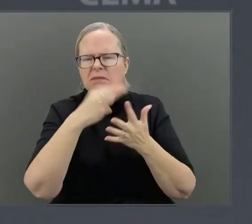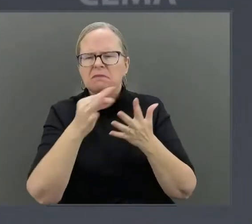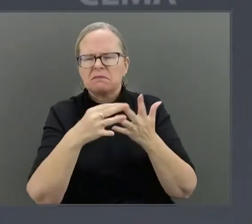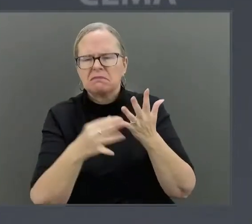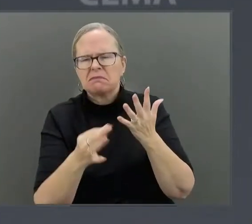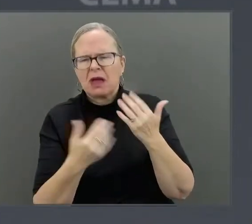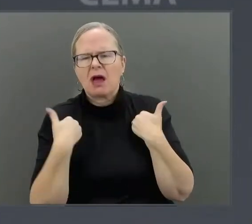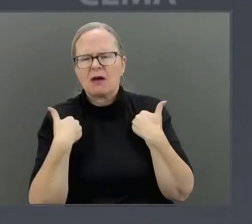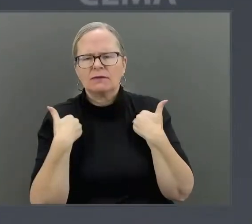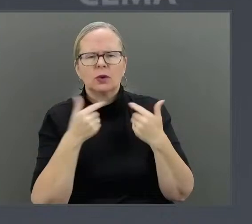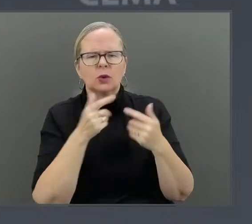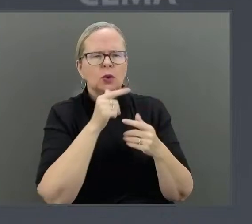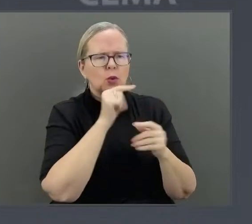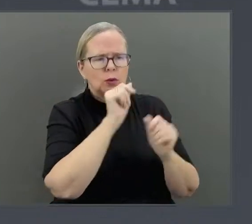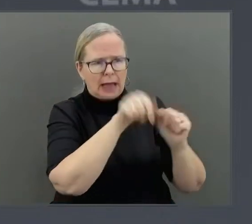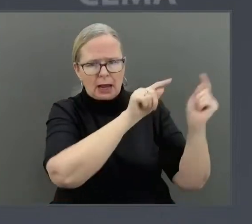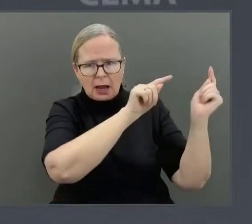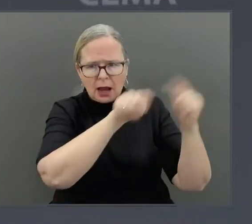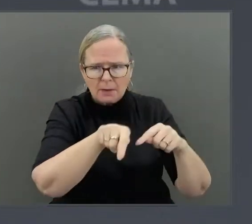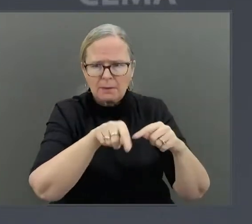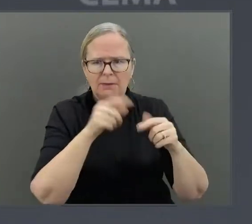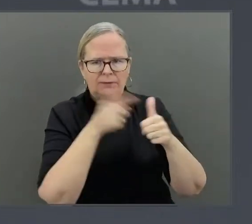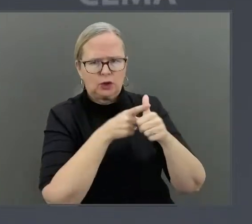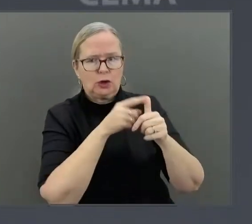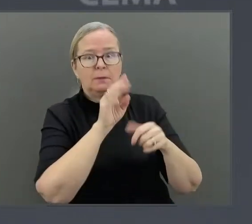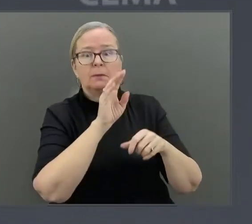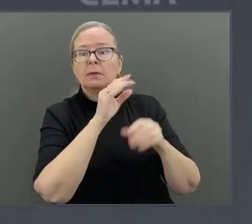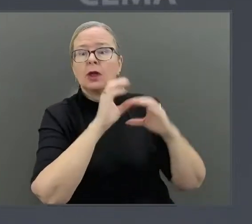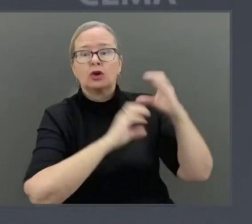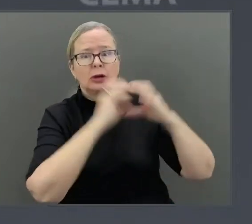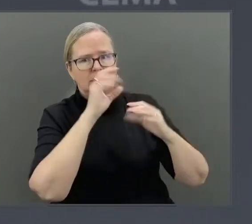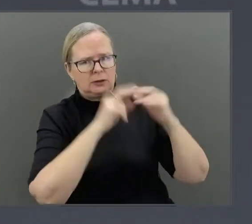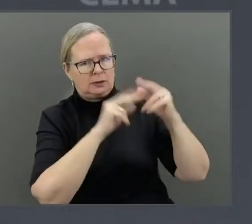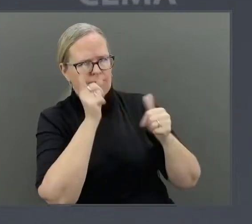industry needs in the sense of uh what GM Michael Thompson was talking about and we'll